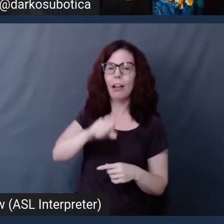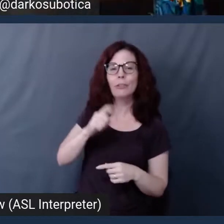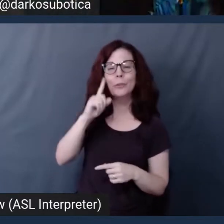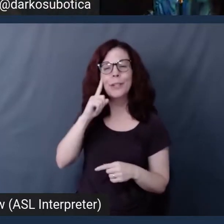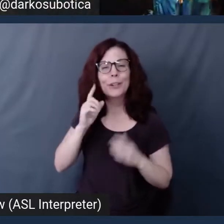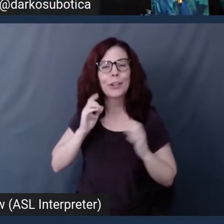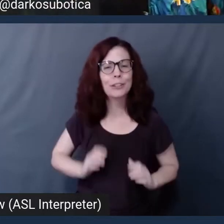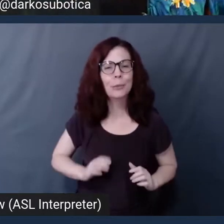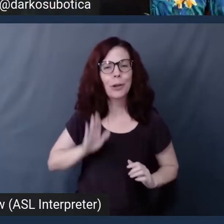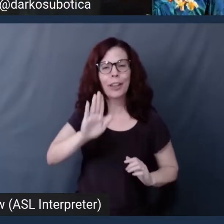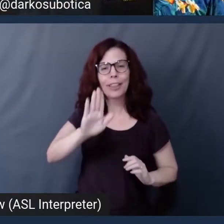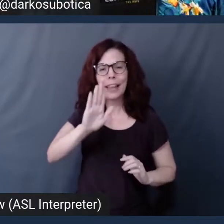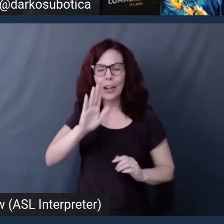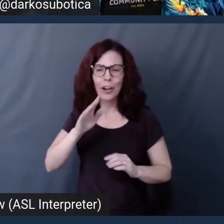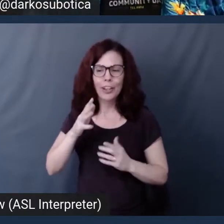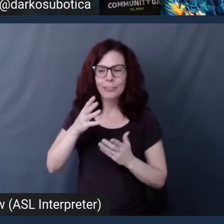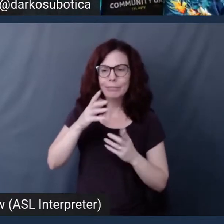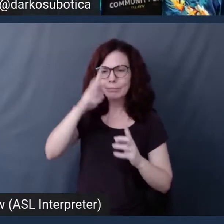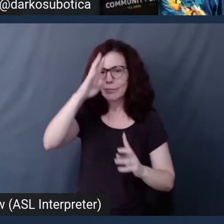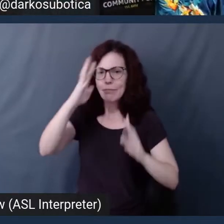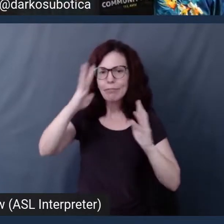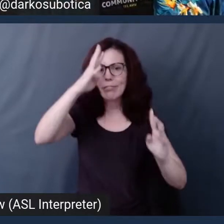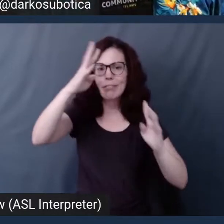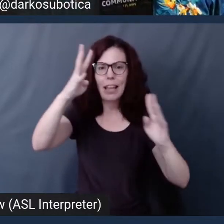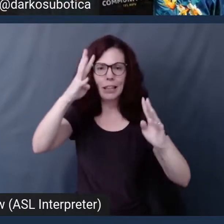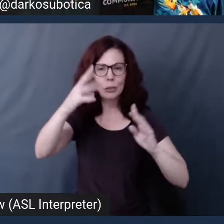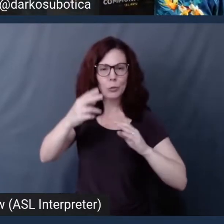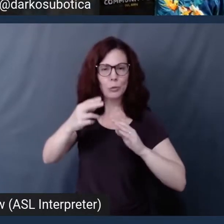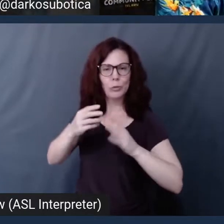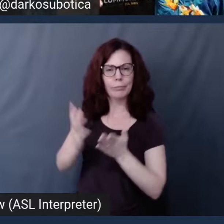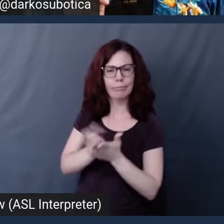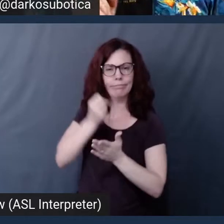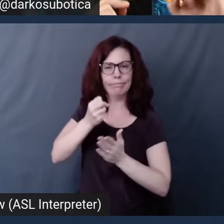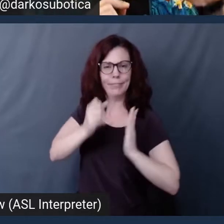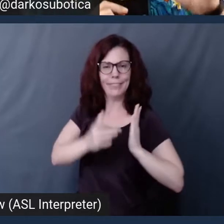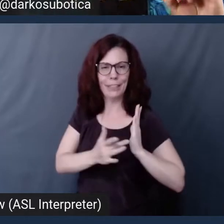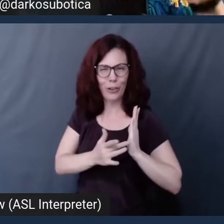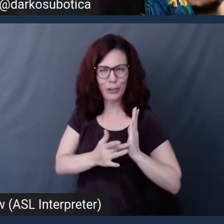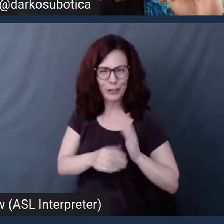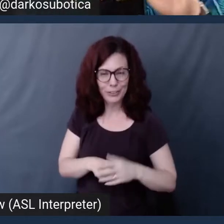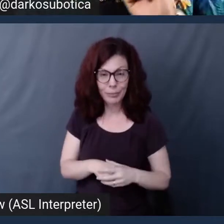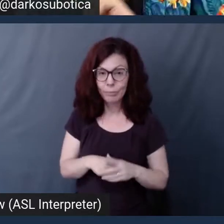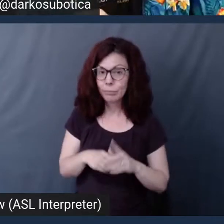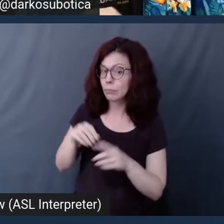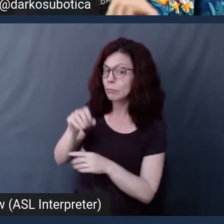you know, kind of like inventive with technologies in this. Now Shashank mentioned this to me,